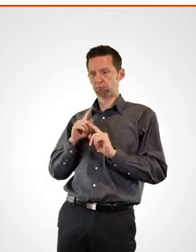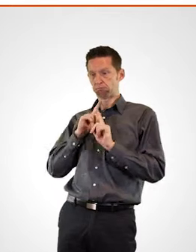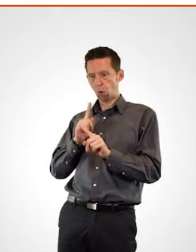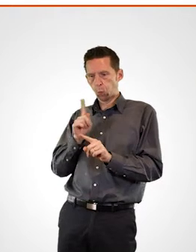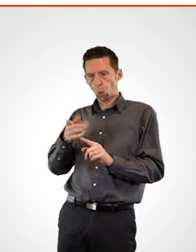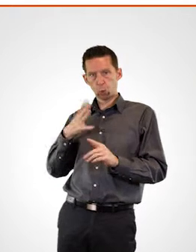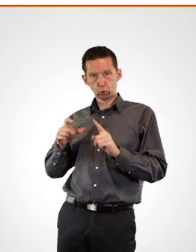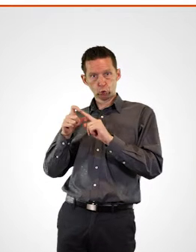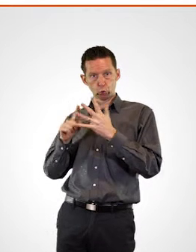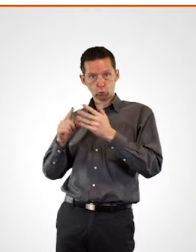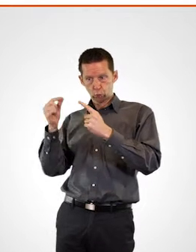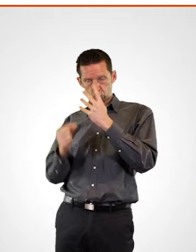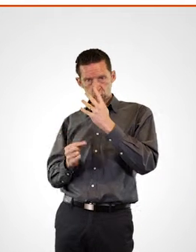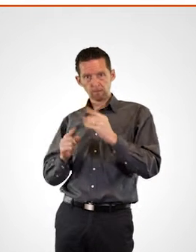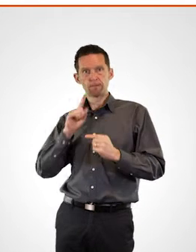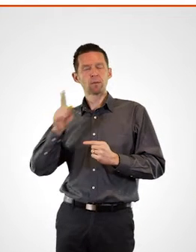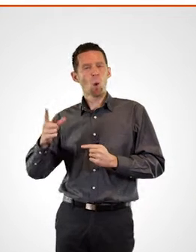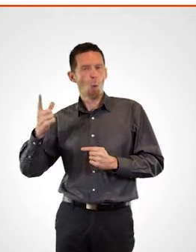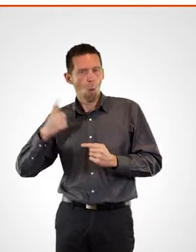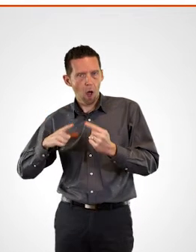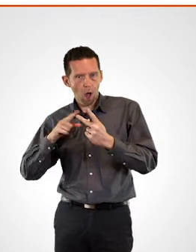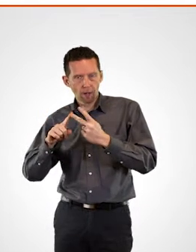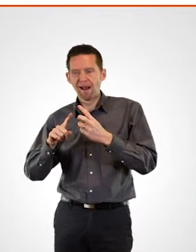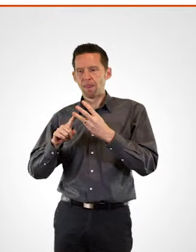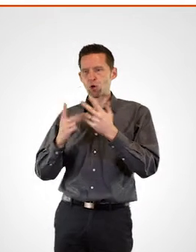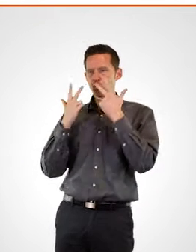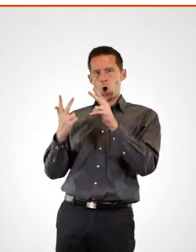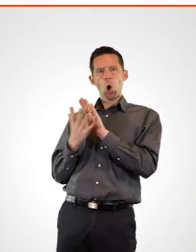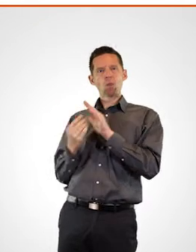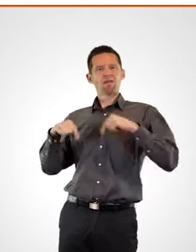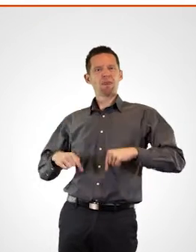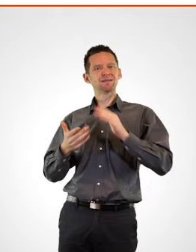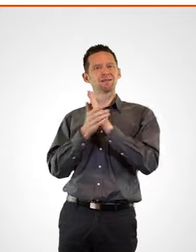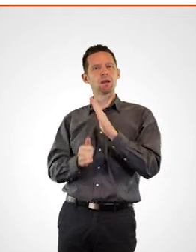what you want them to do, tell them why you want them to do it and model the skill.